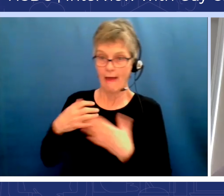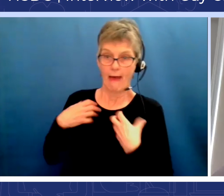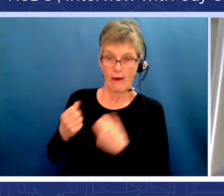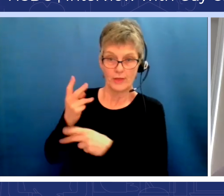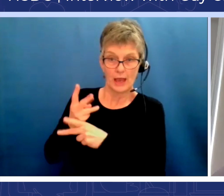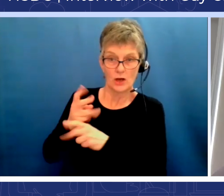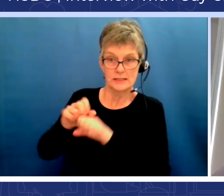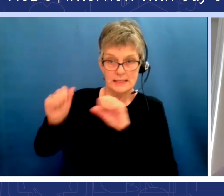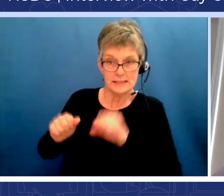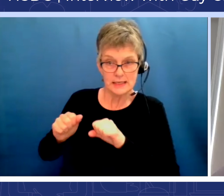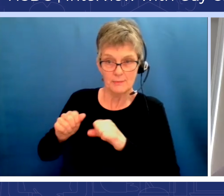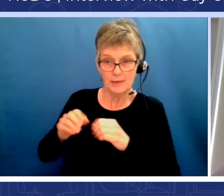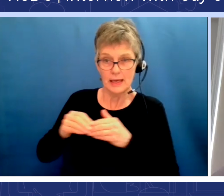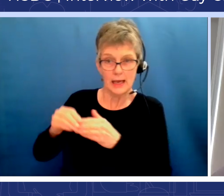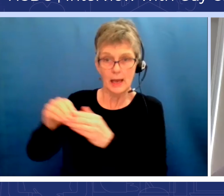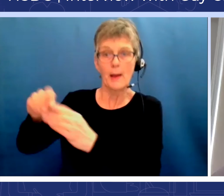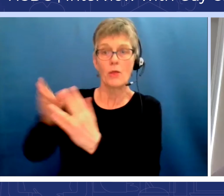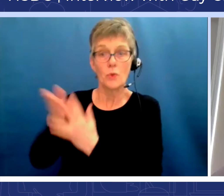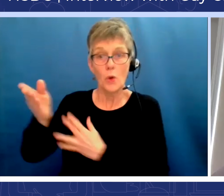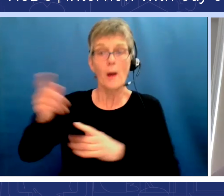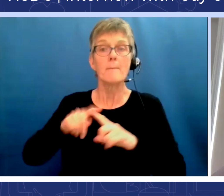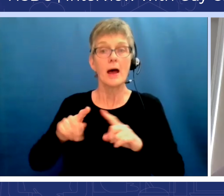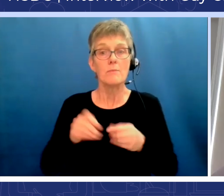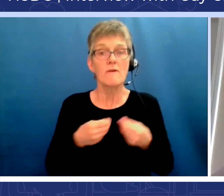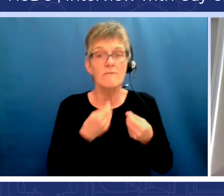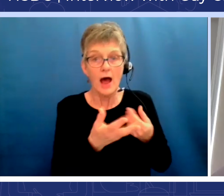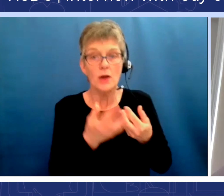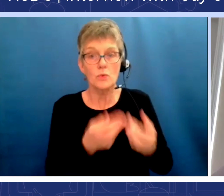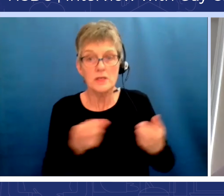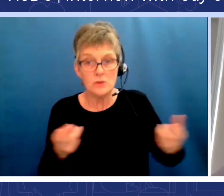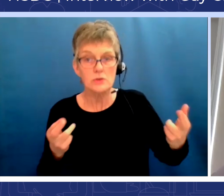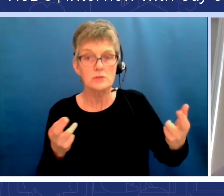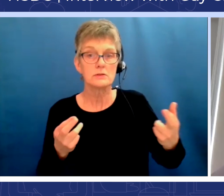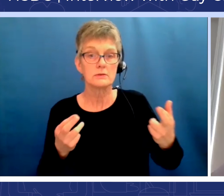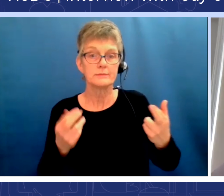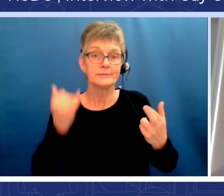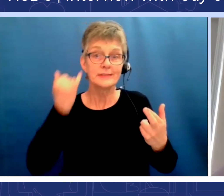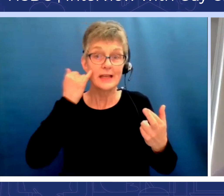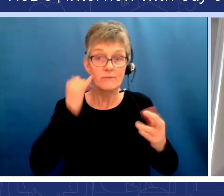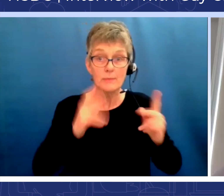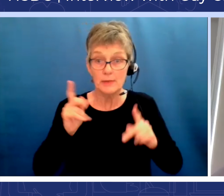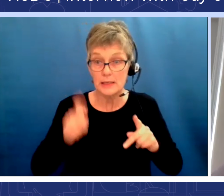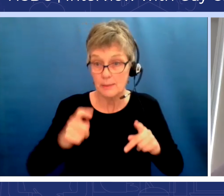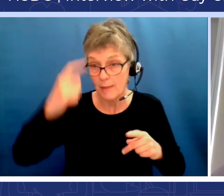presenting resources for folks who are seeking mental health services, social services